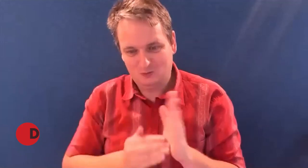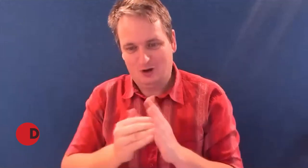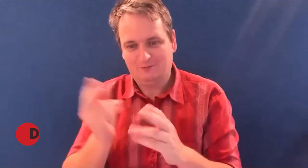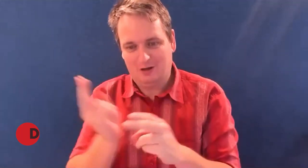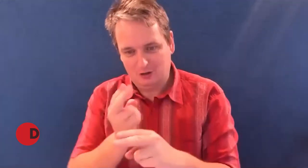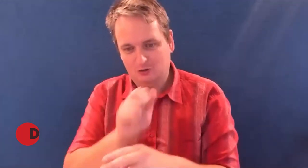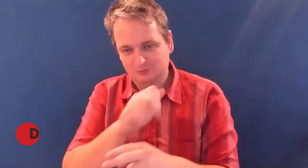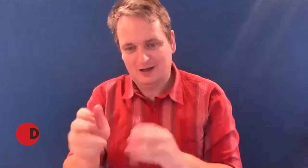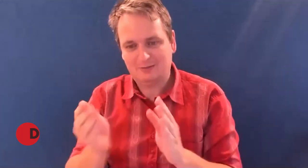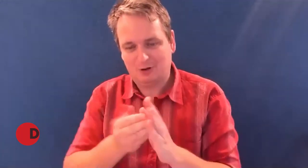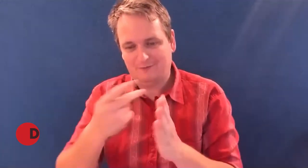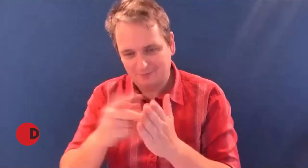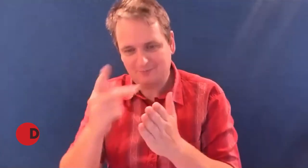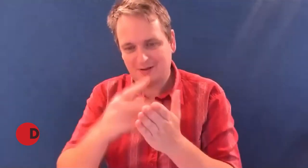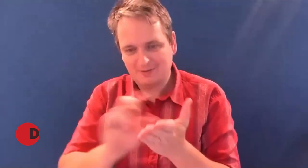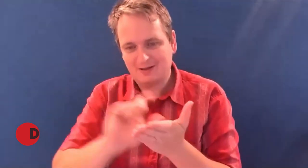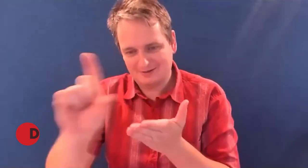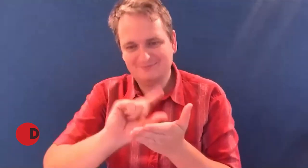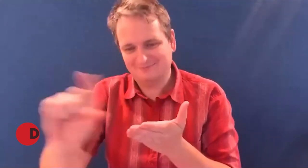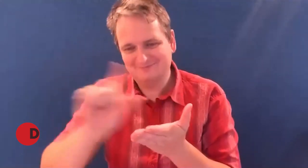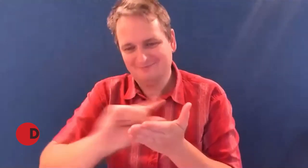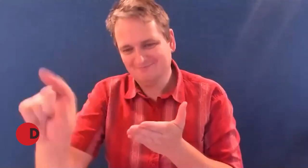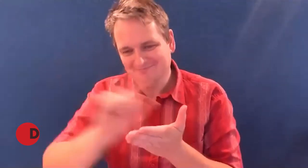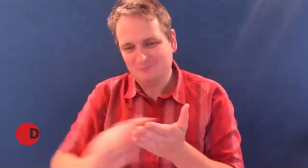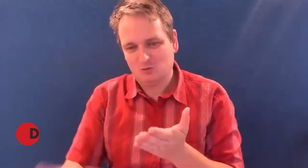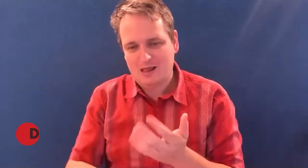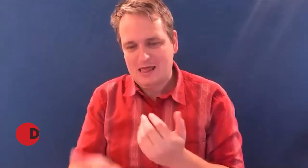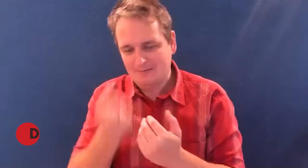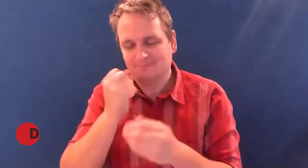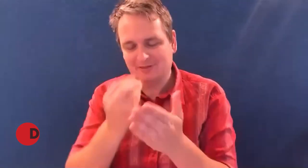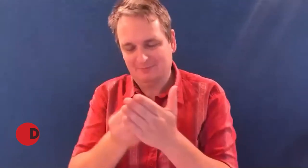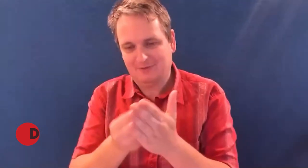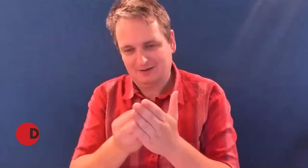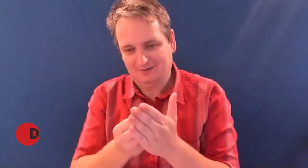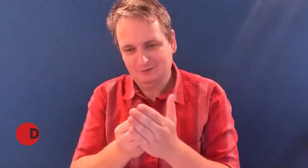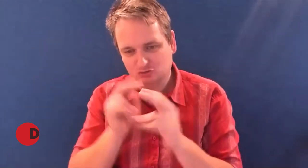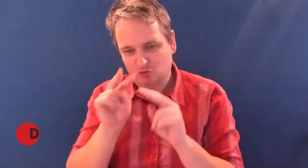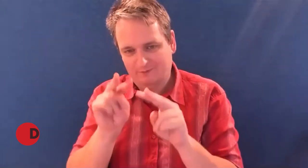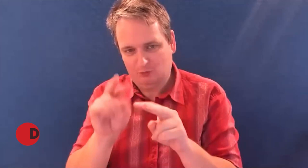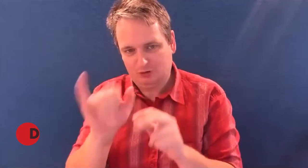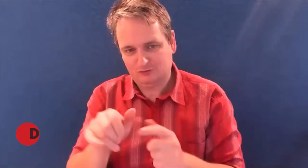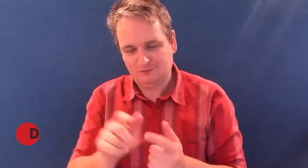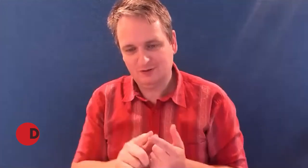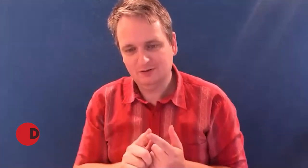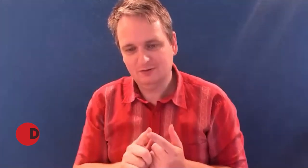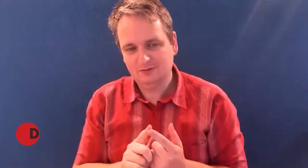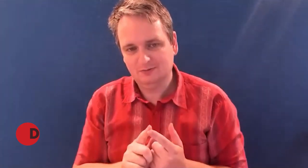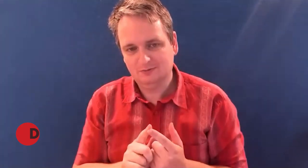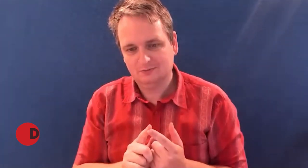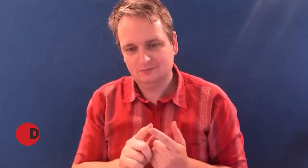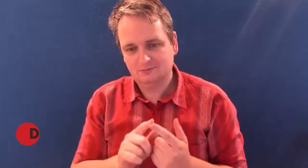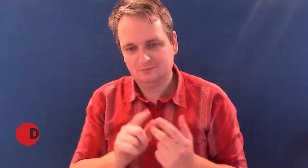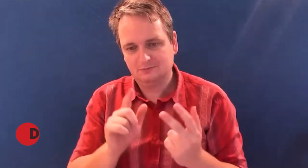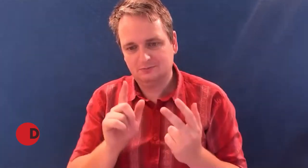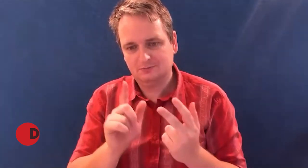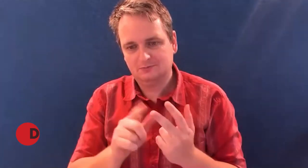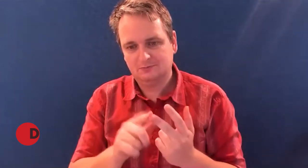use it often so you don't have to keep paying so look out for that.